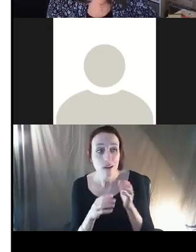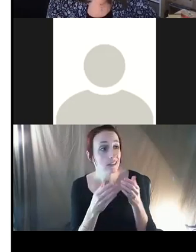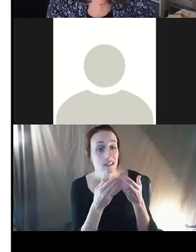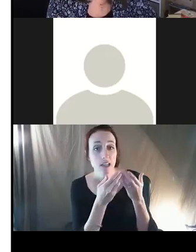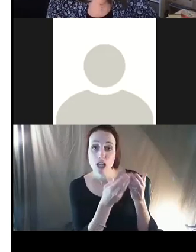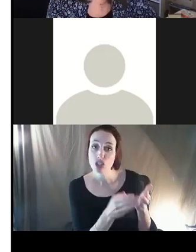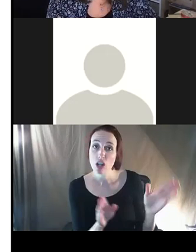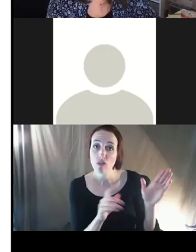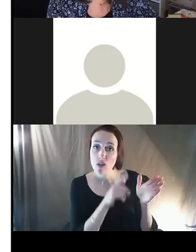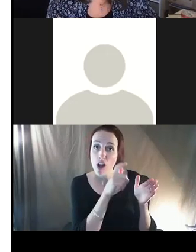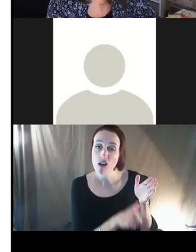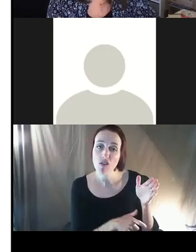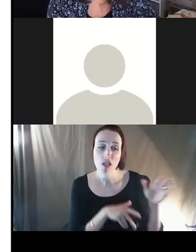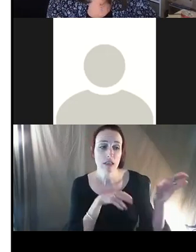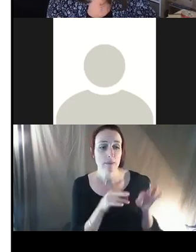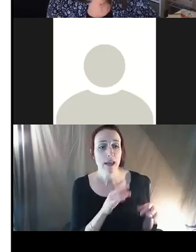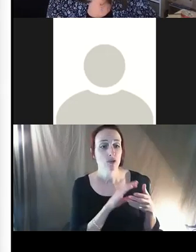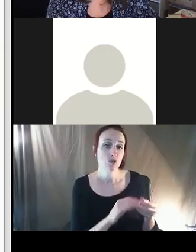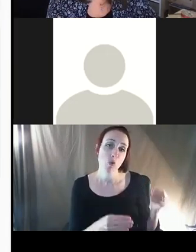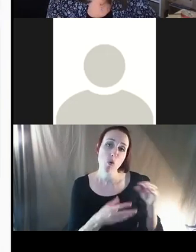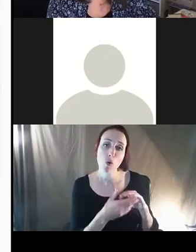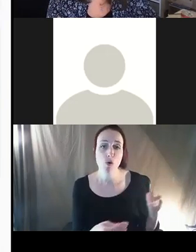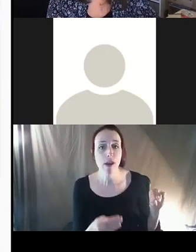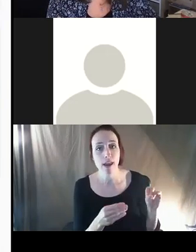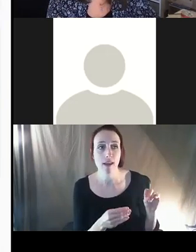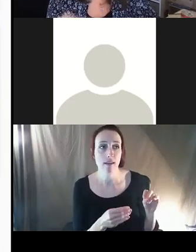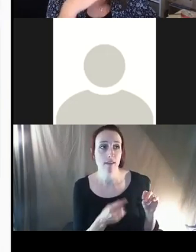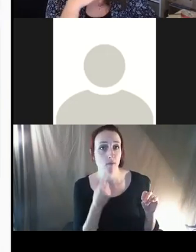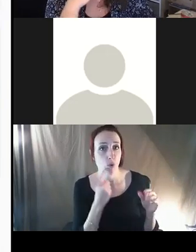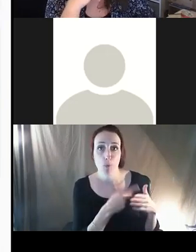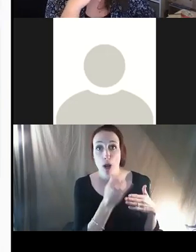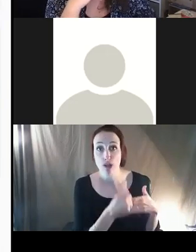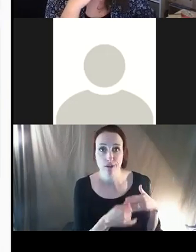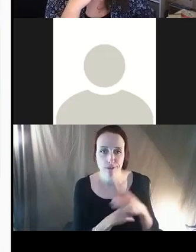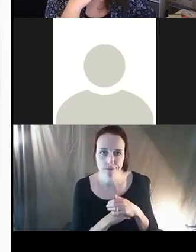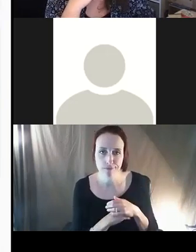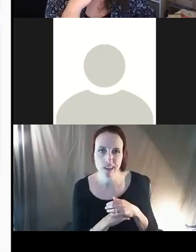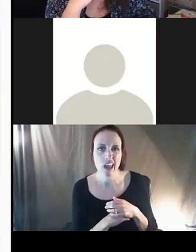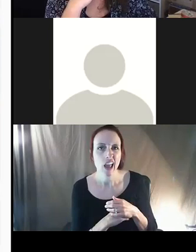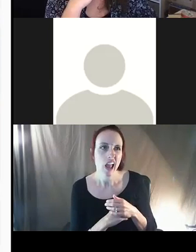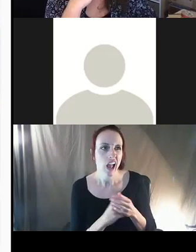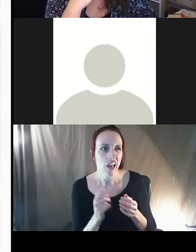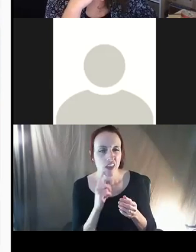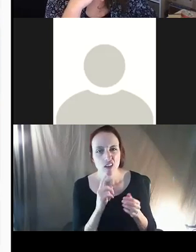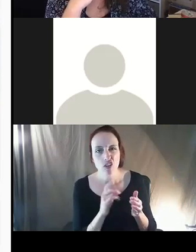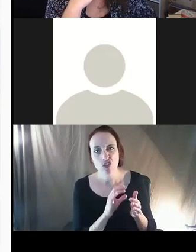behind a project, let's say, I am looking anywhere between grade five or grade eight or nine as